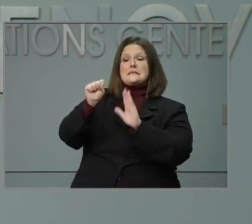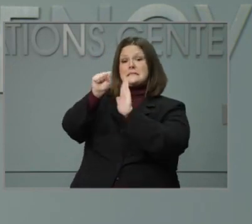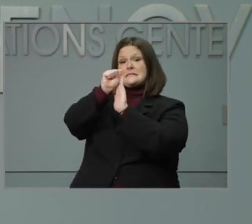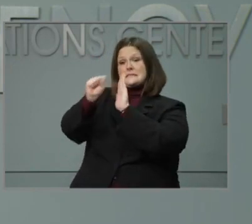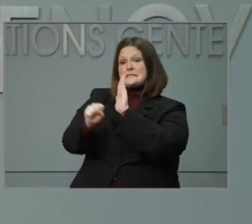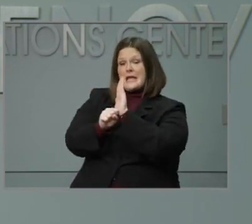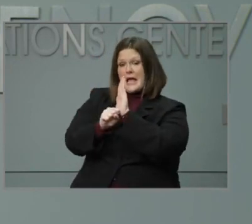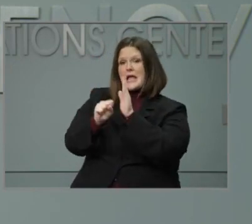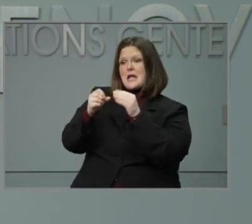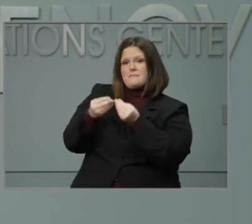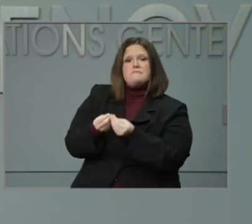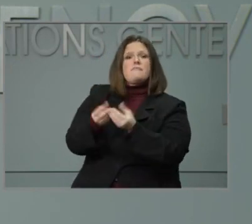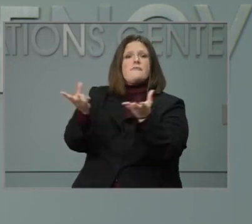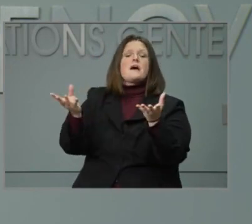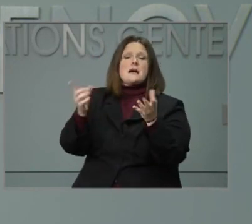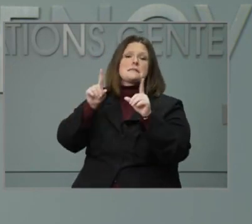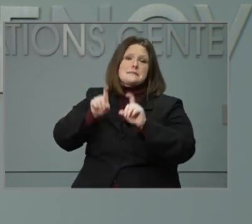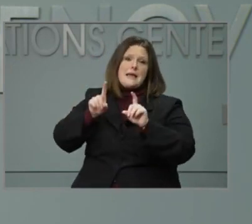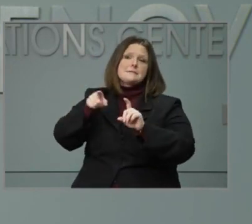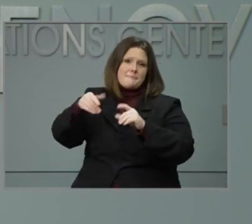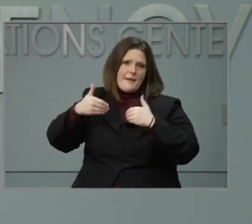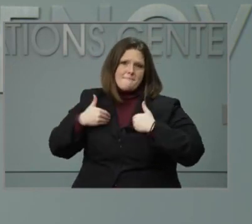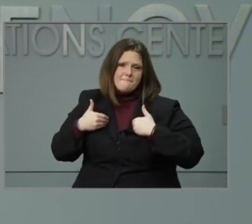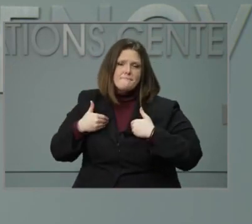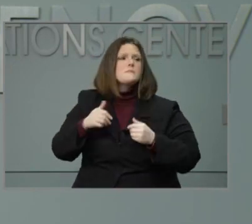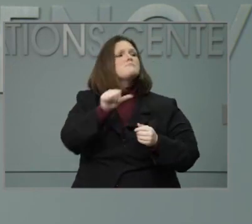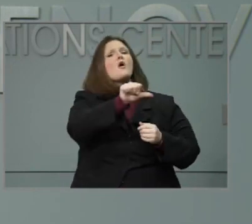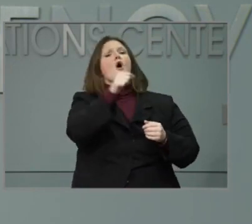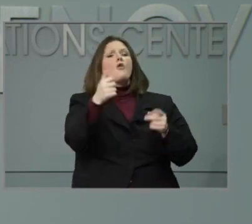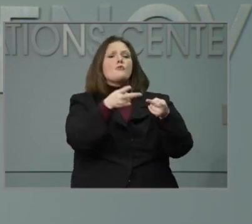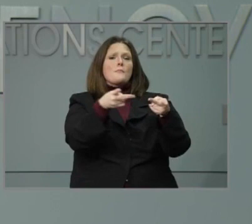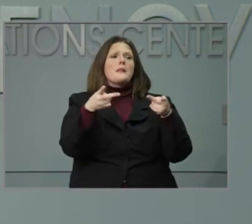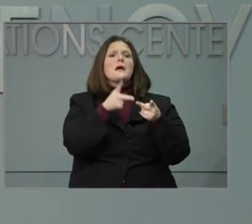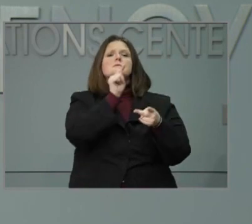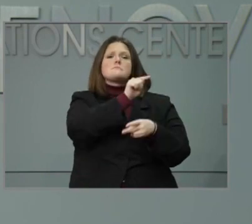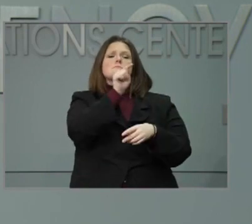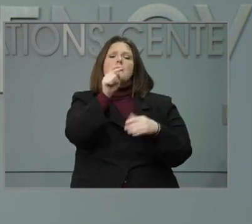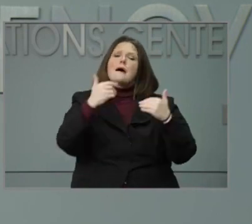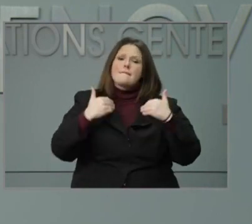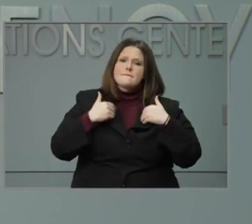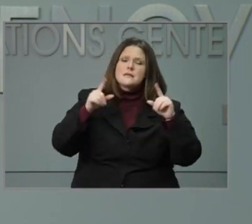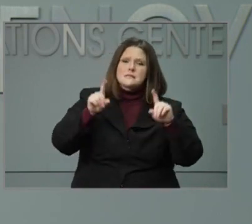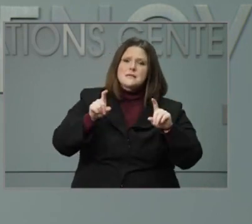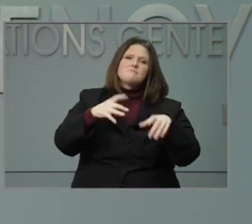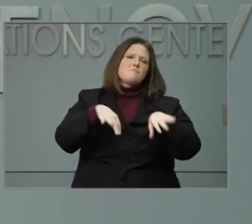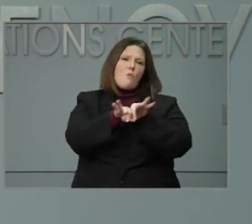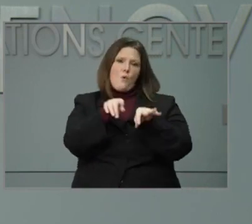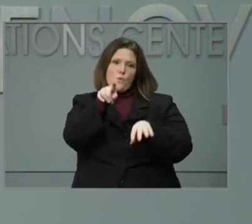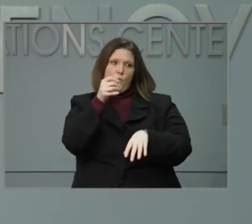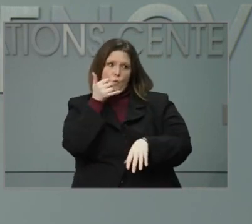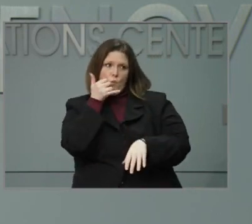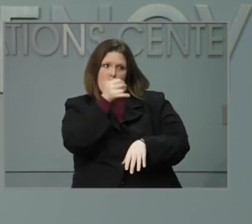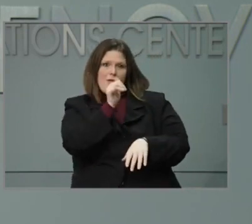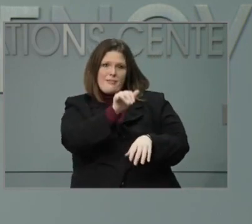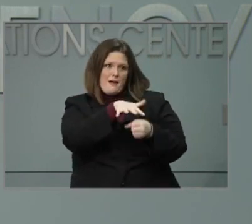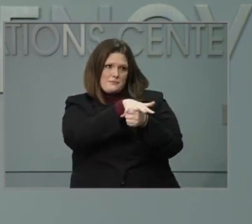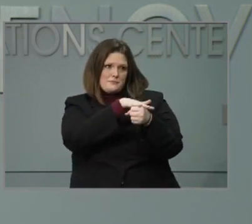OTHER AND WASHING YOUR HANDS OFTEN. TESTS ARE AVAILABLE AT STATE-FUNDED COMMUNITY TESTING EVENTS. OTHER SITES MAY OFFER TESTS FOR